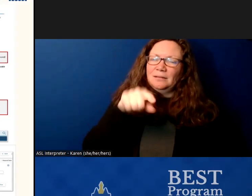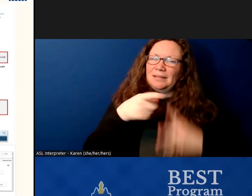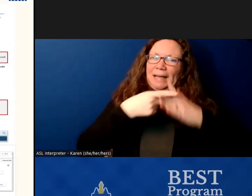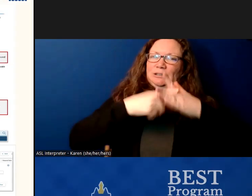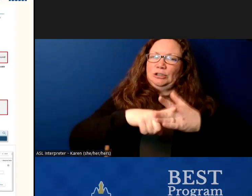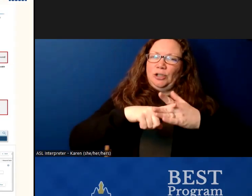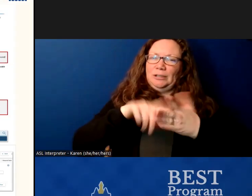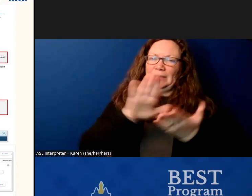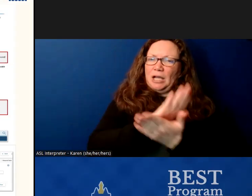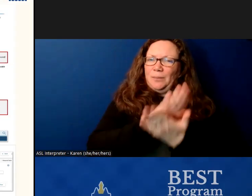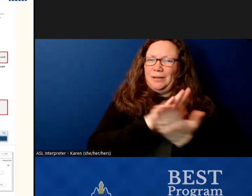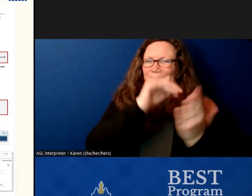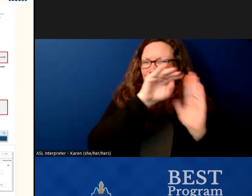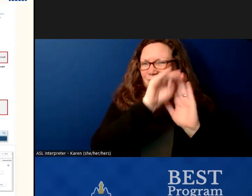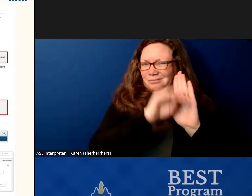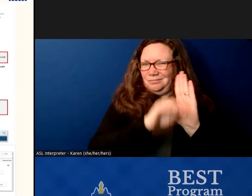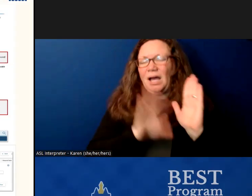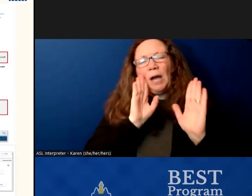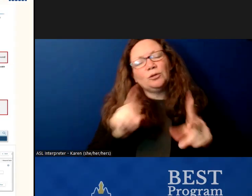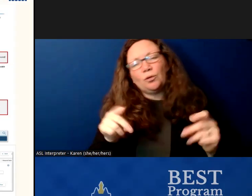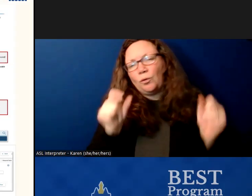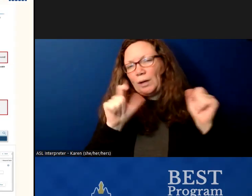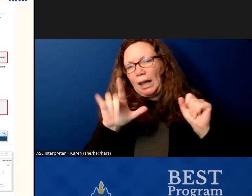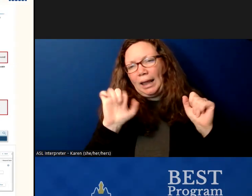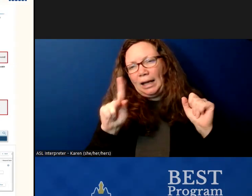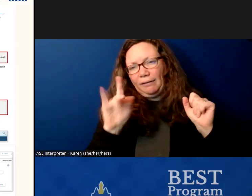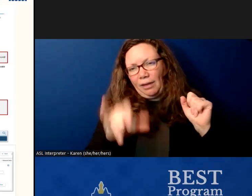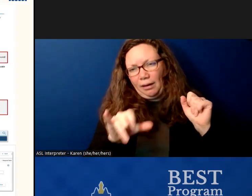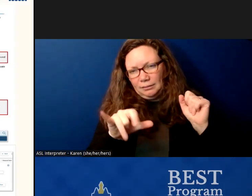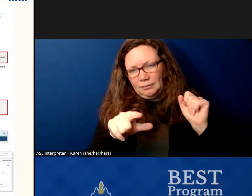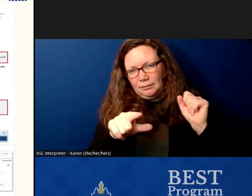and I'll, I'll do a quick link of that when I'm able to share my screen.